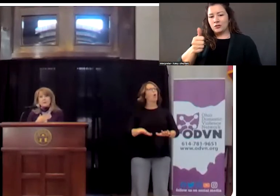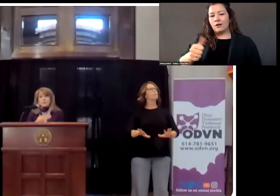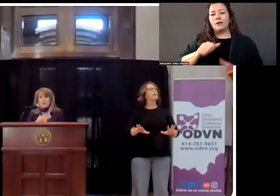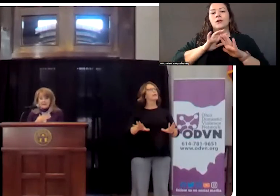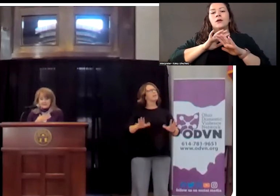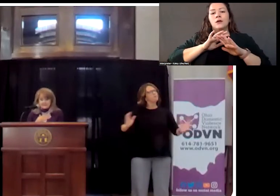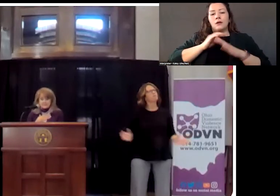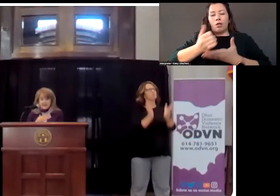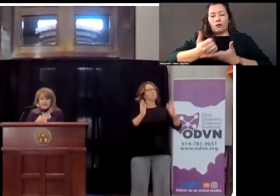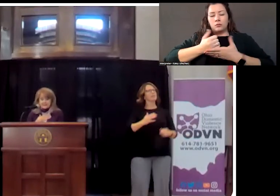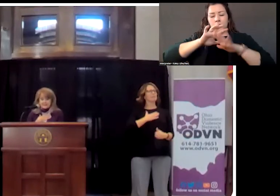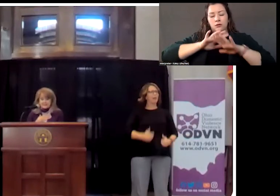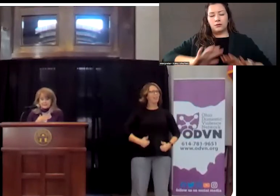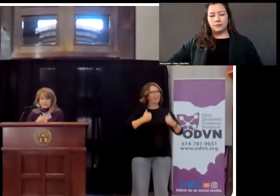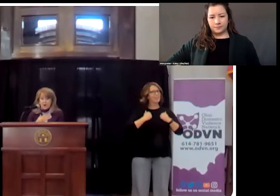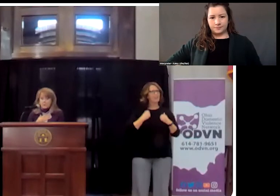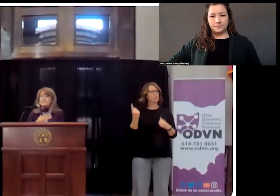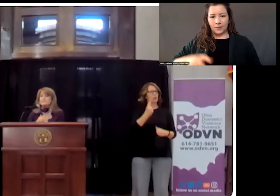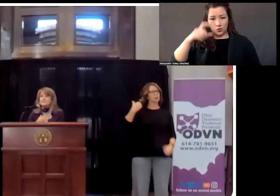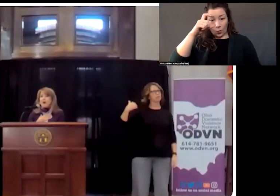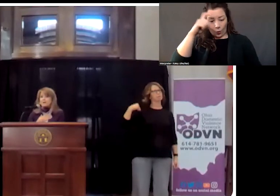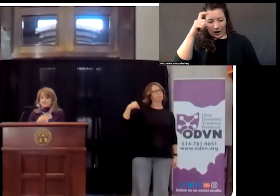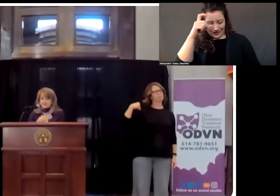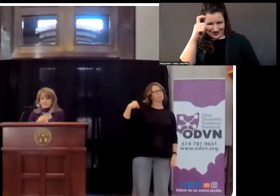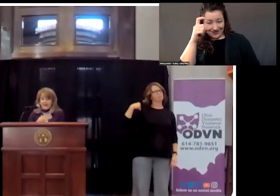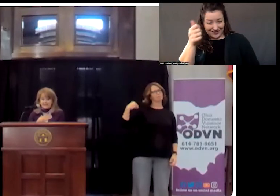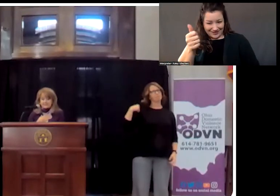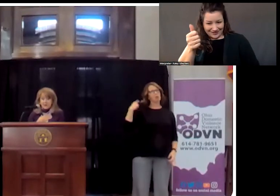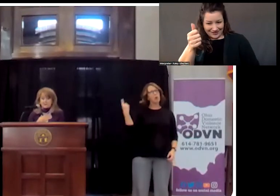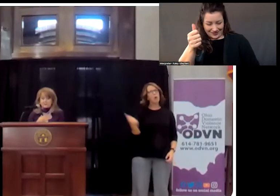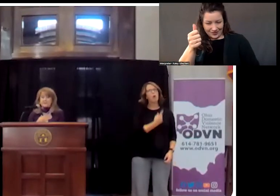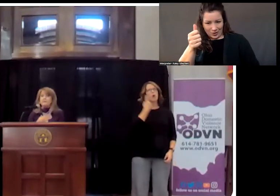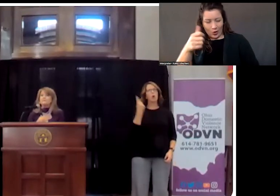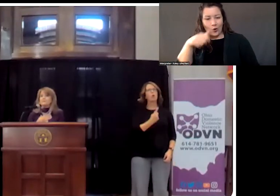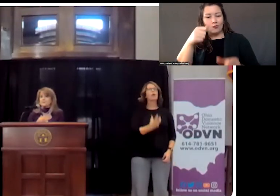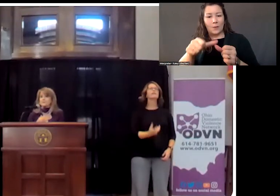who wisely reminds to always put the oxygen mask on yourself first,